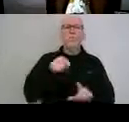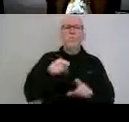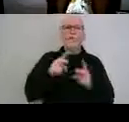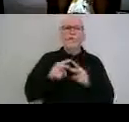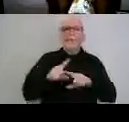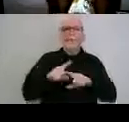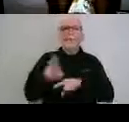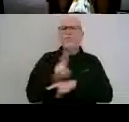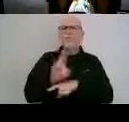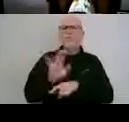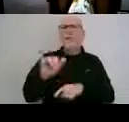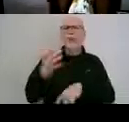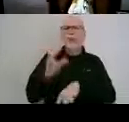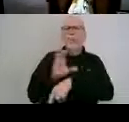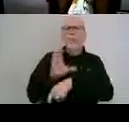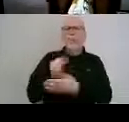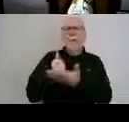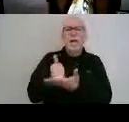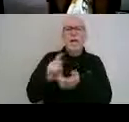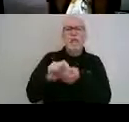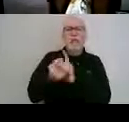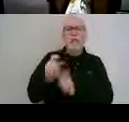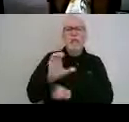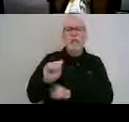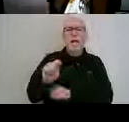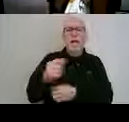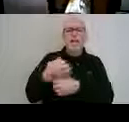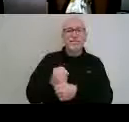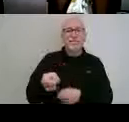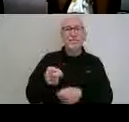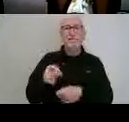from computer aided translation tools, which are there to help translators,